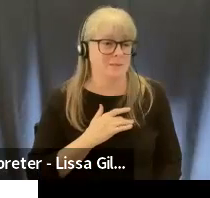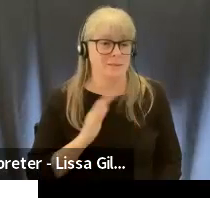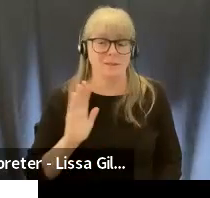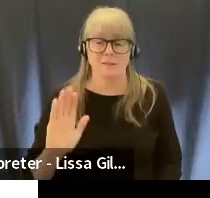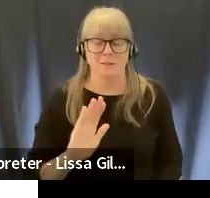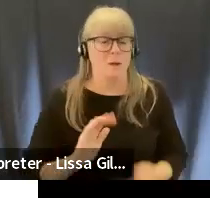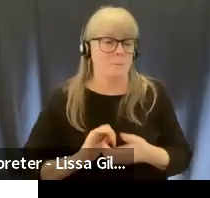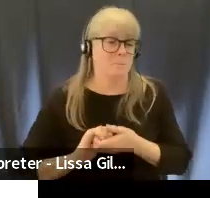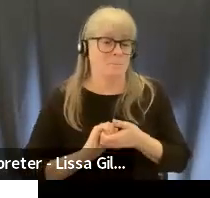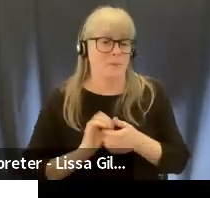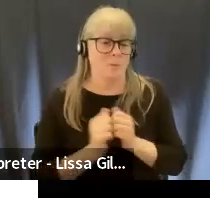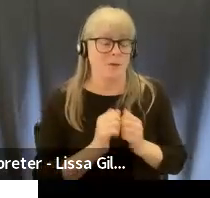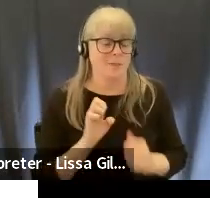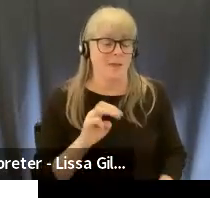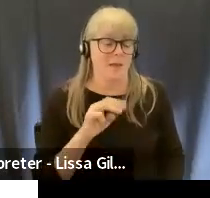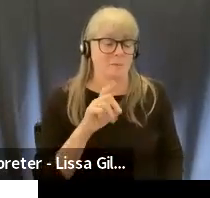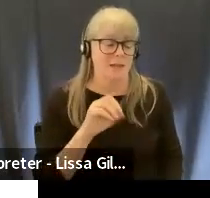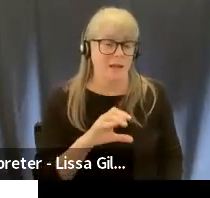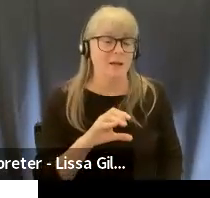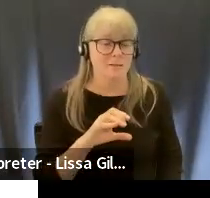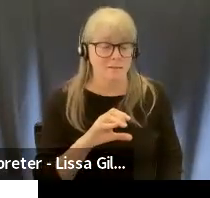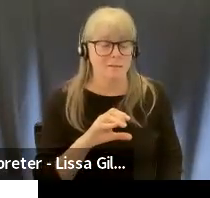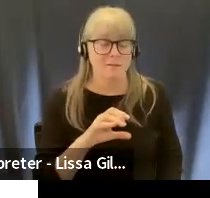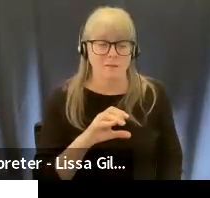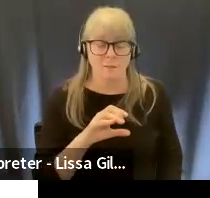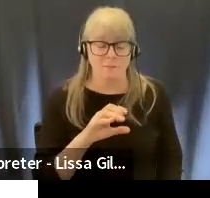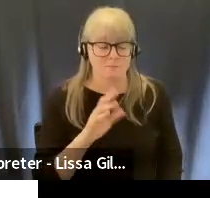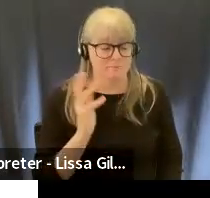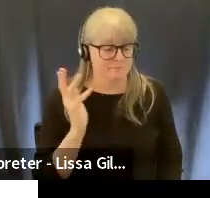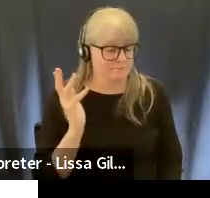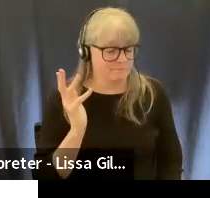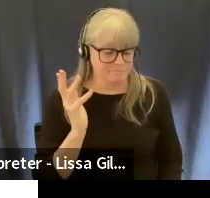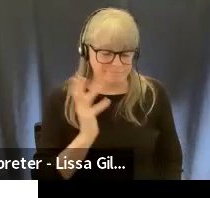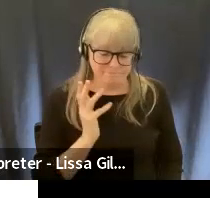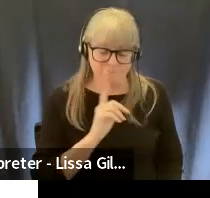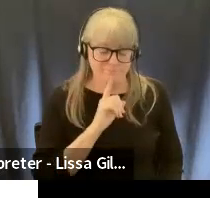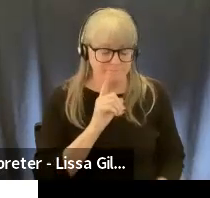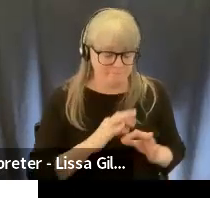And just really appreciate their partnership with Mdac.